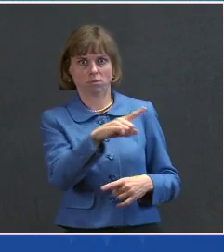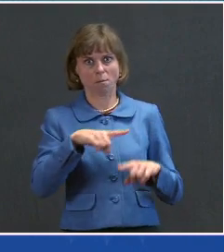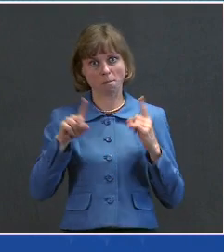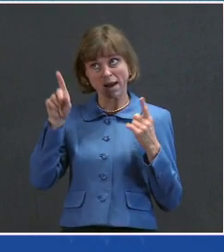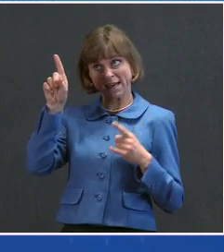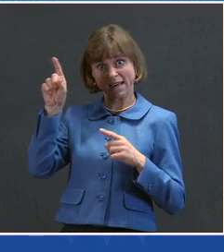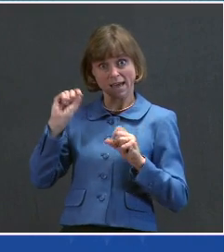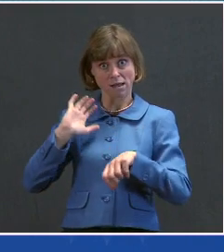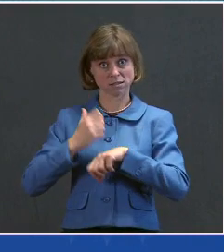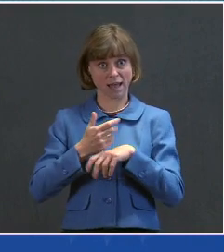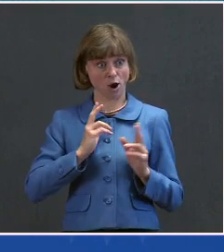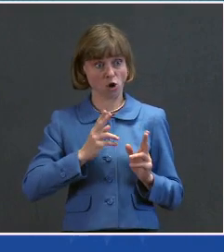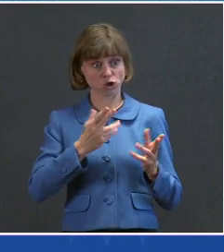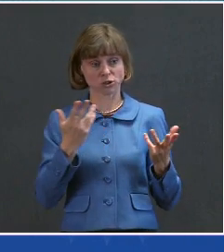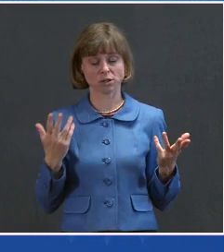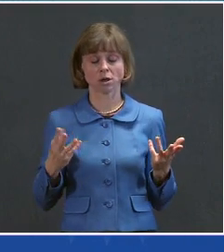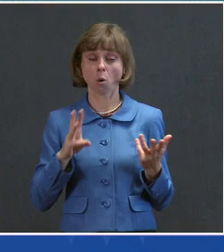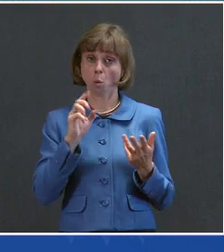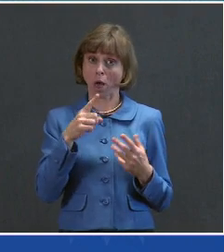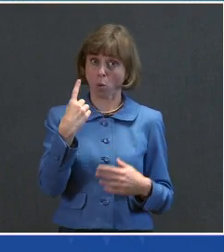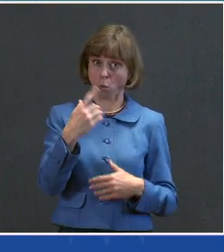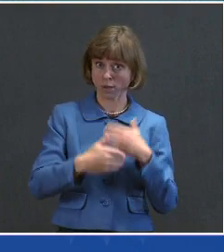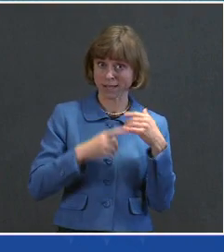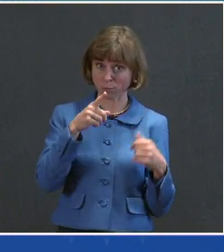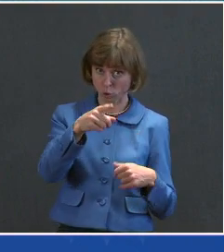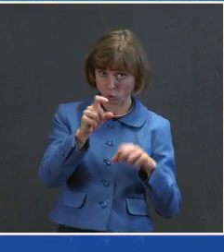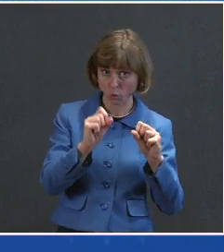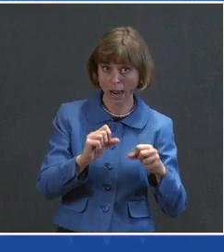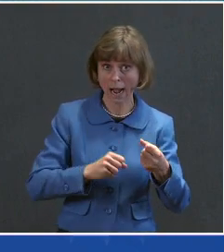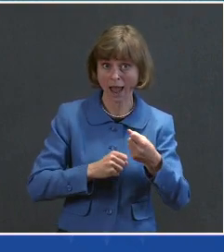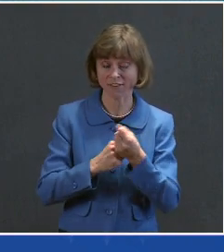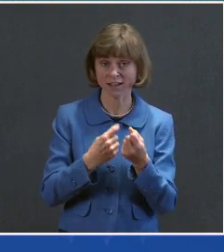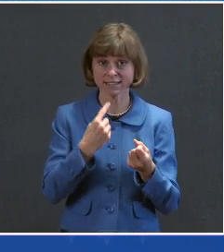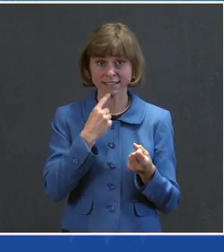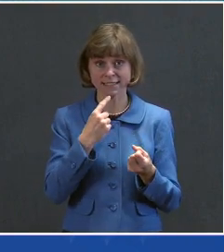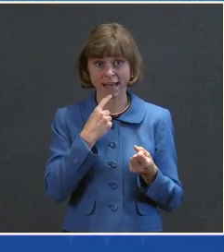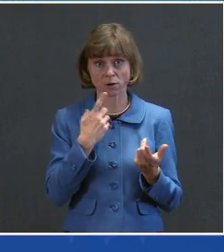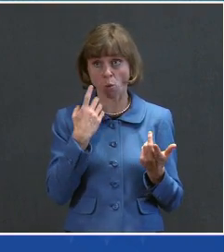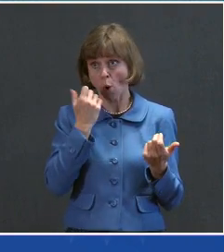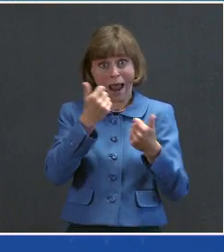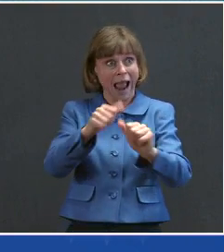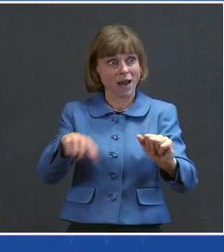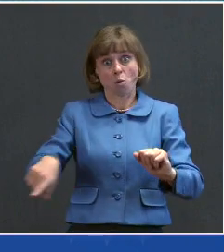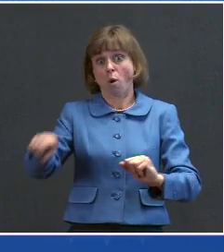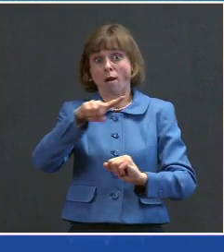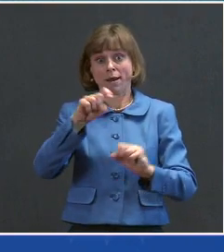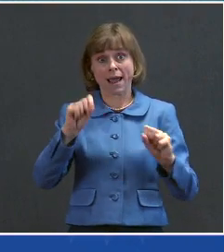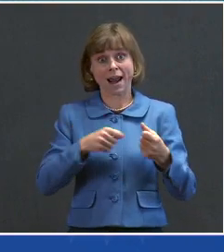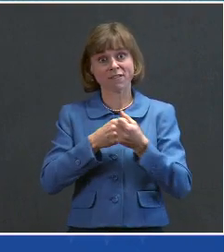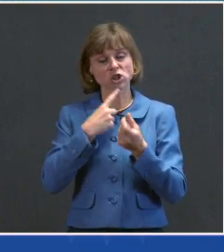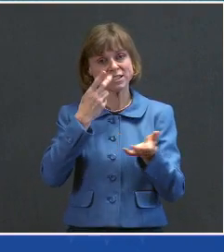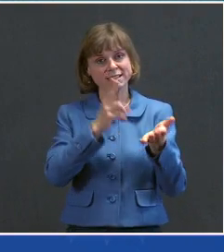Ms. Psaki: Well, one of the steps that you could certainly advocate for is the -- or any of these folks could advocate for is the signing of the American Rescue Plan,